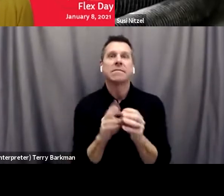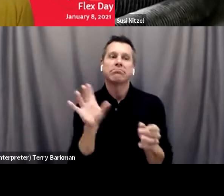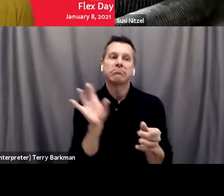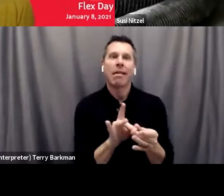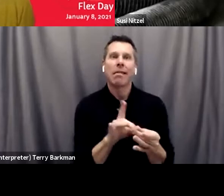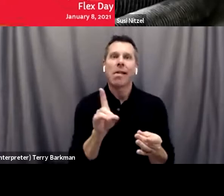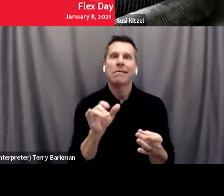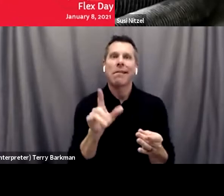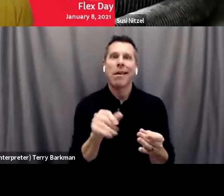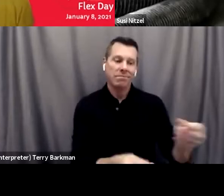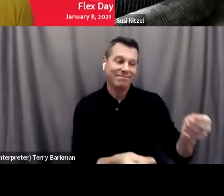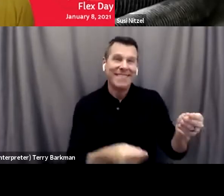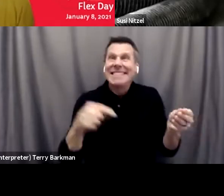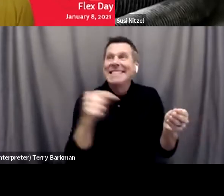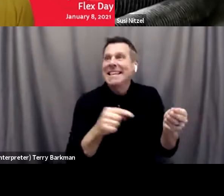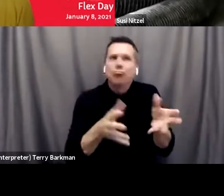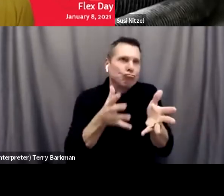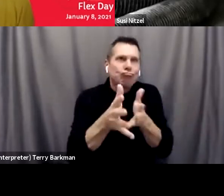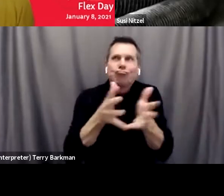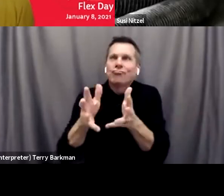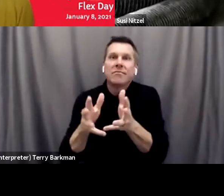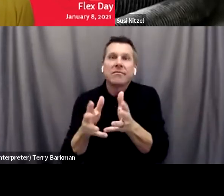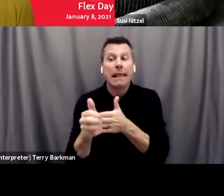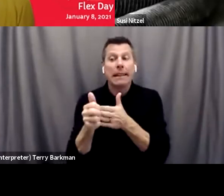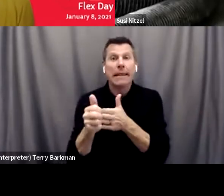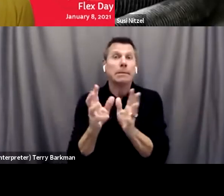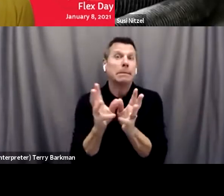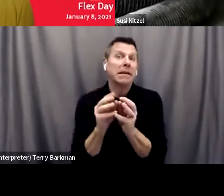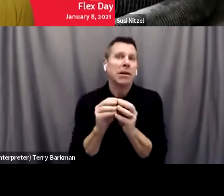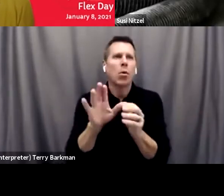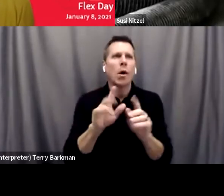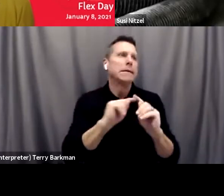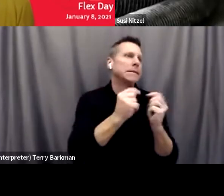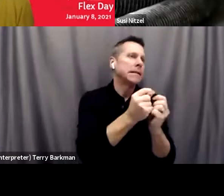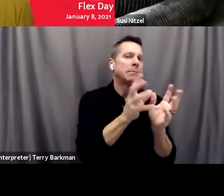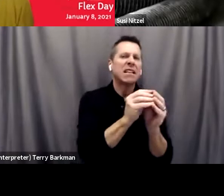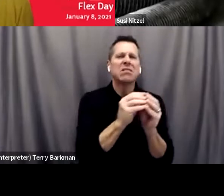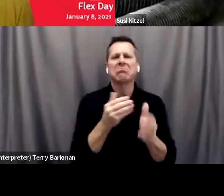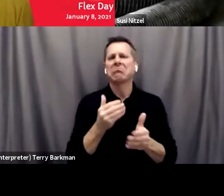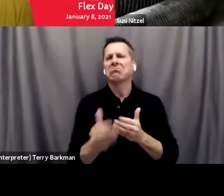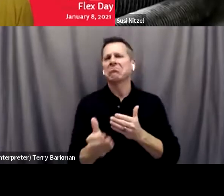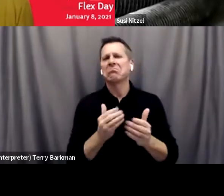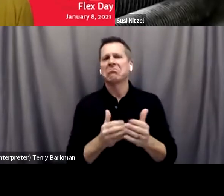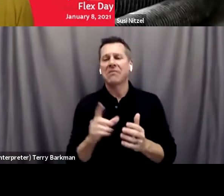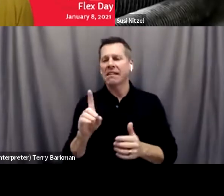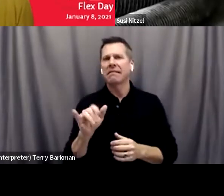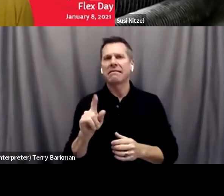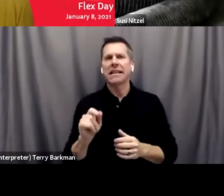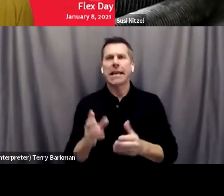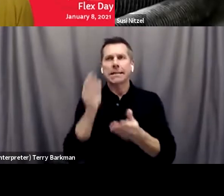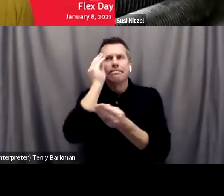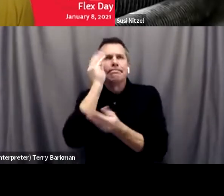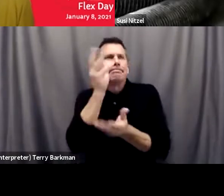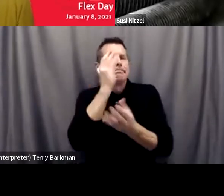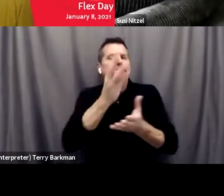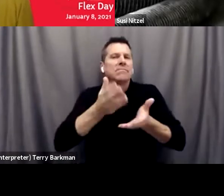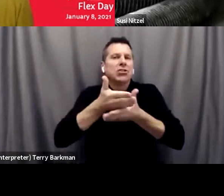whether it be our leadership meeting or the team meeting, we are really sharing that data with our colleagues and utilizing that data